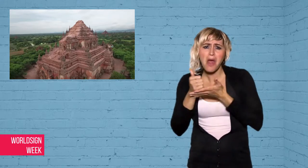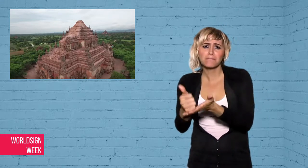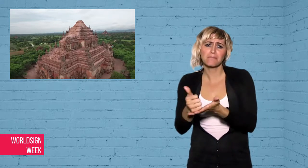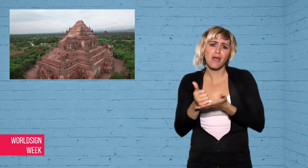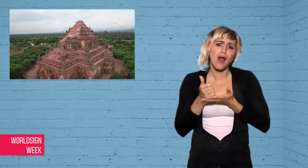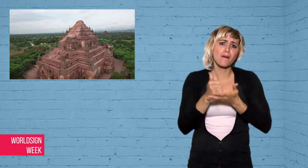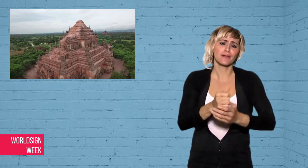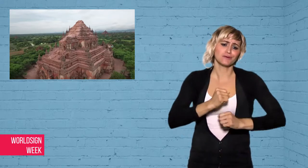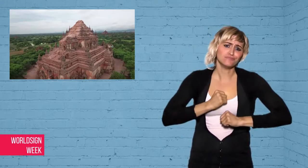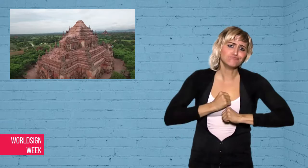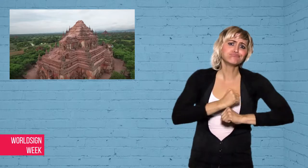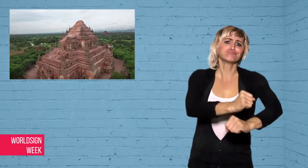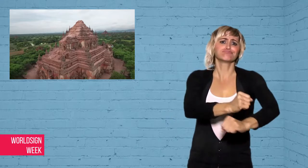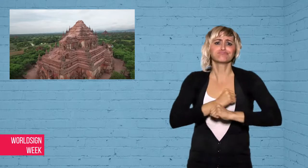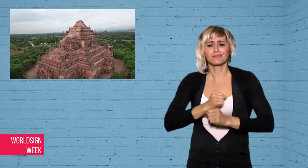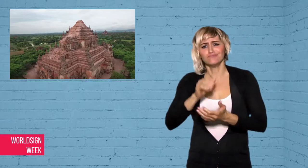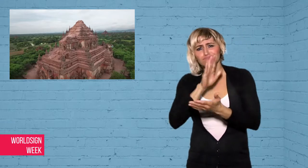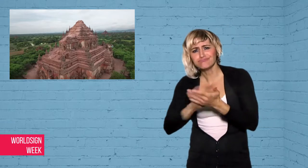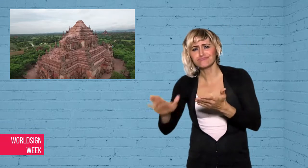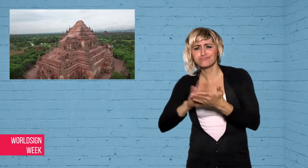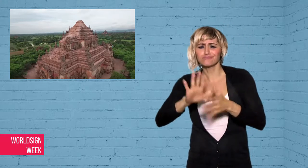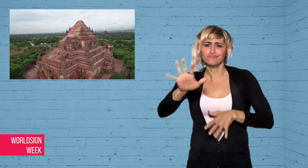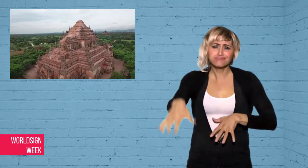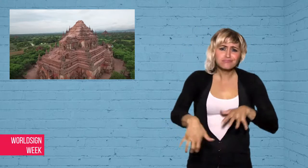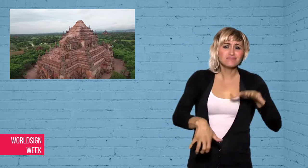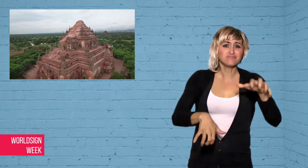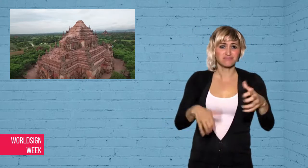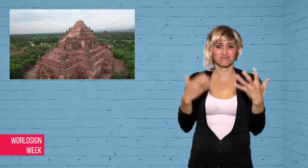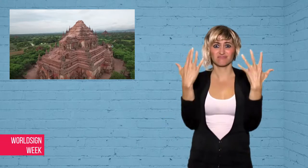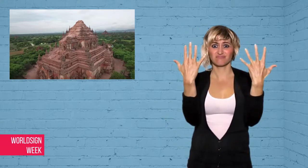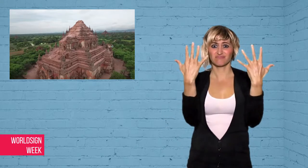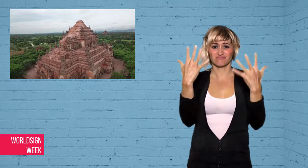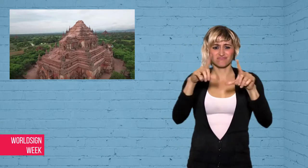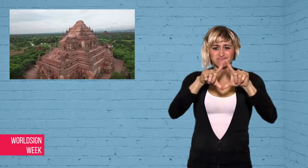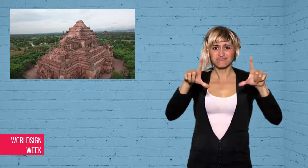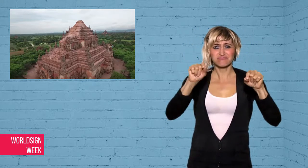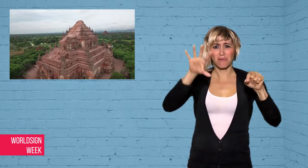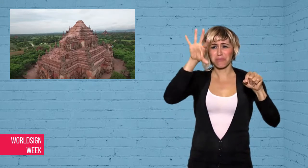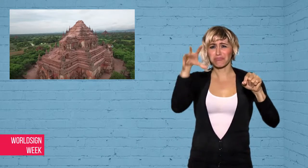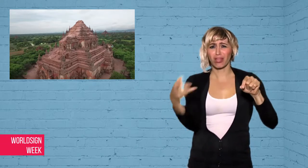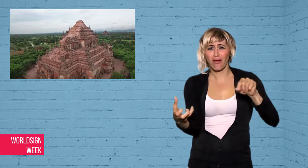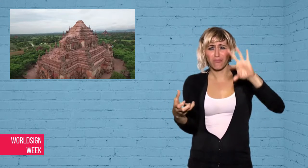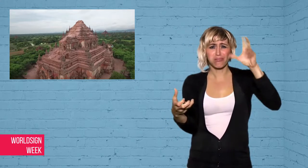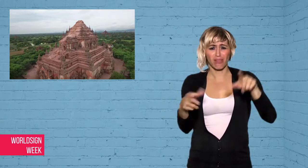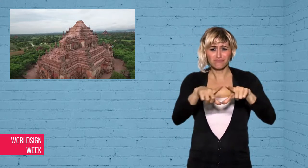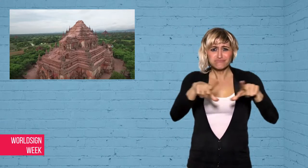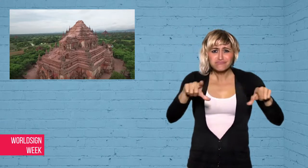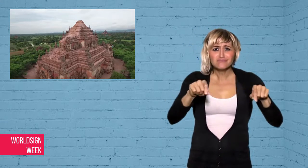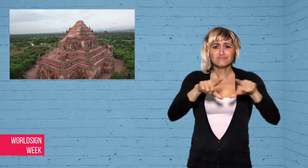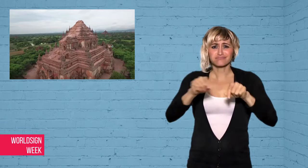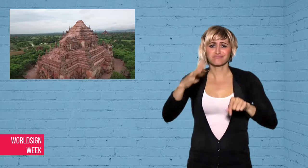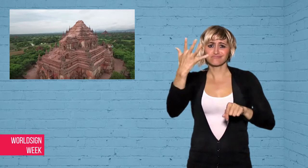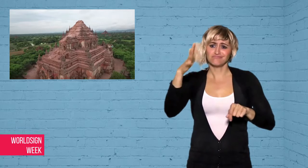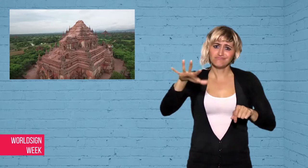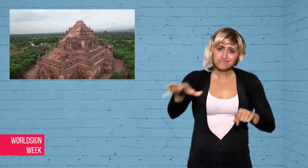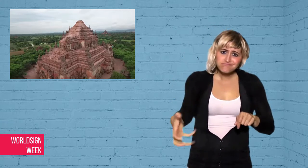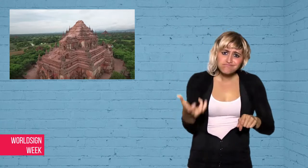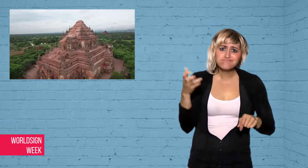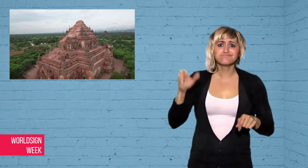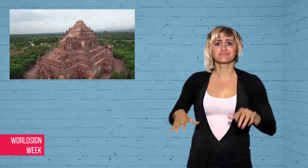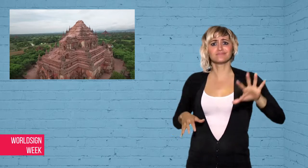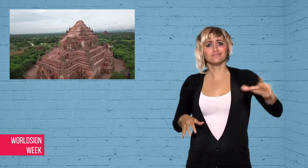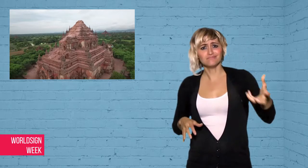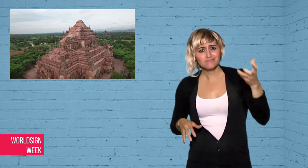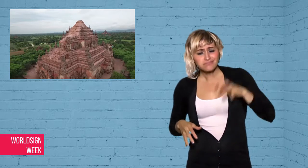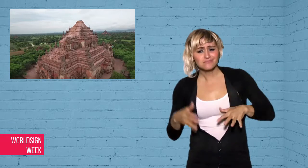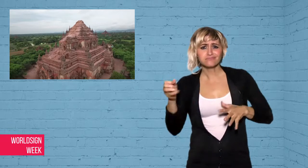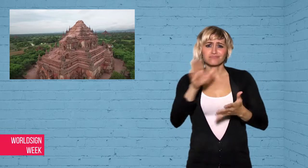the damage and picking up bricks with their